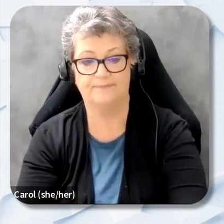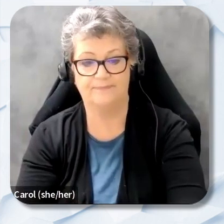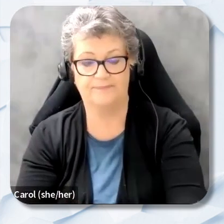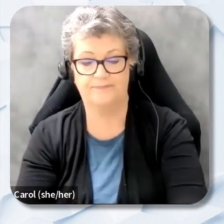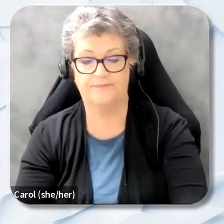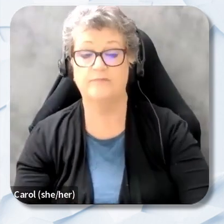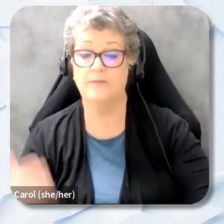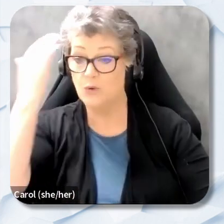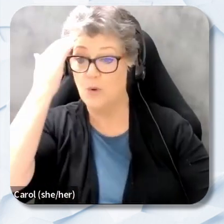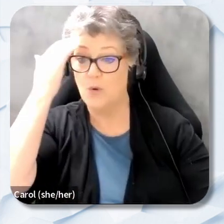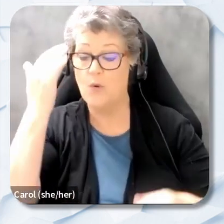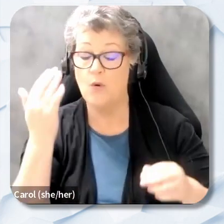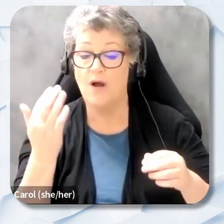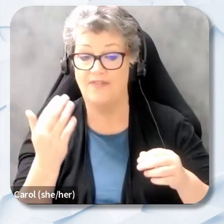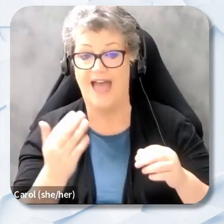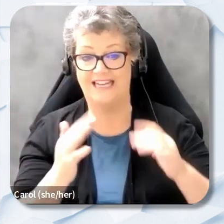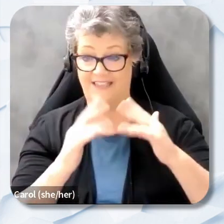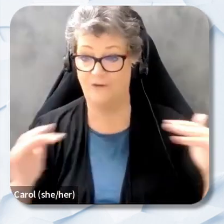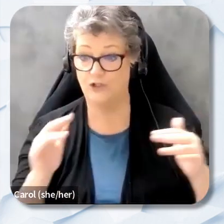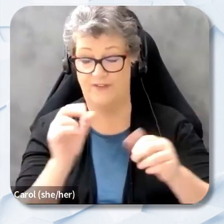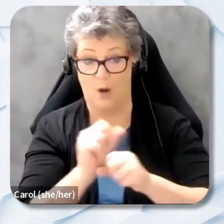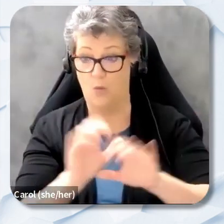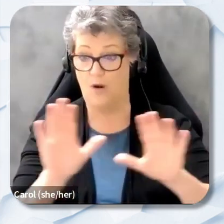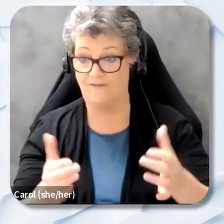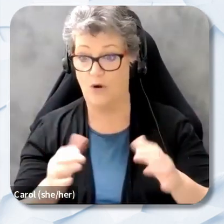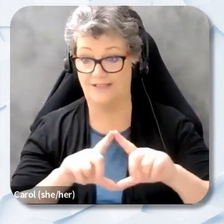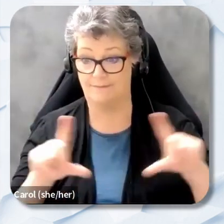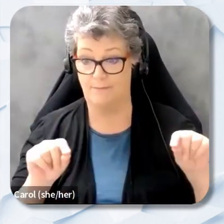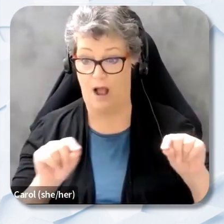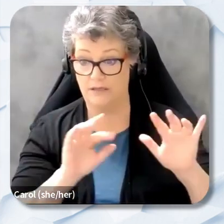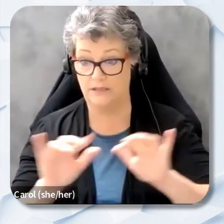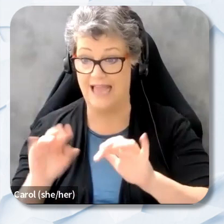Please note that the Diversifying the Teacher Workforce, Narrative box and Expenditure amount